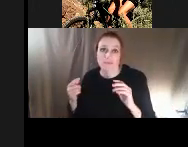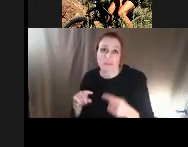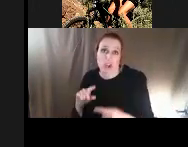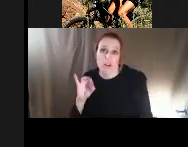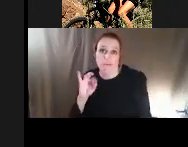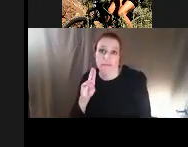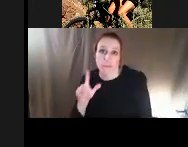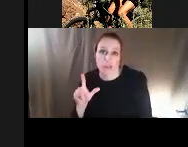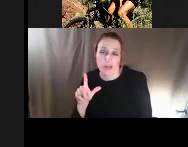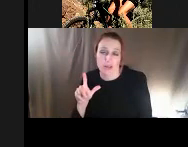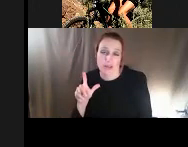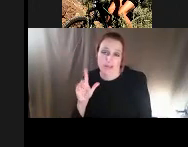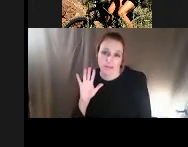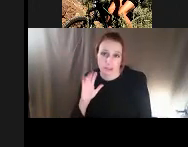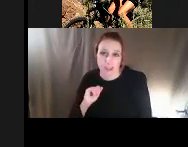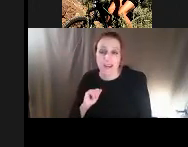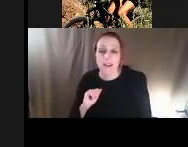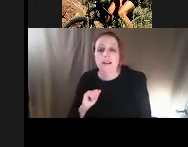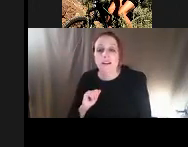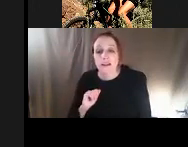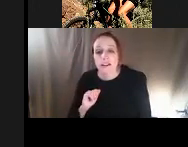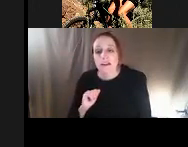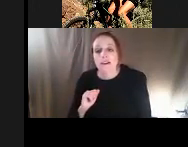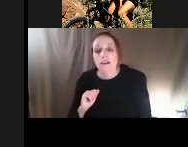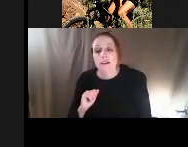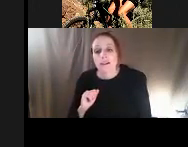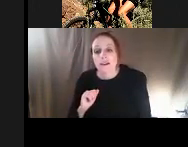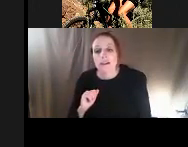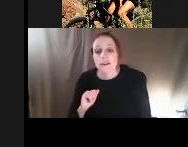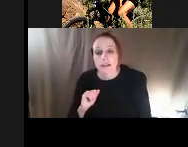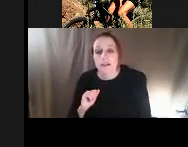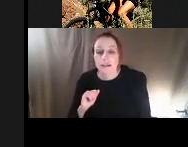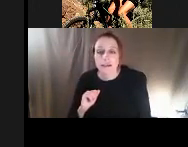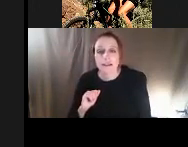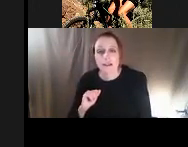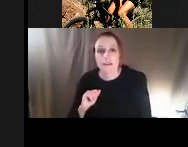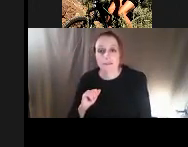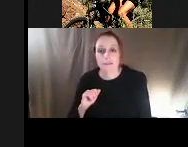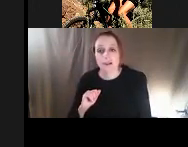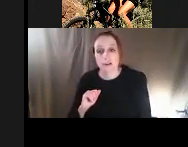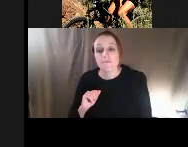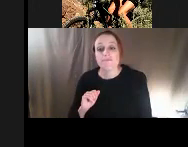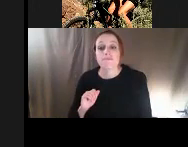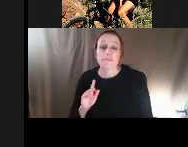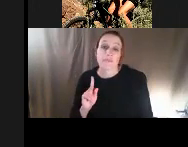And we're probably more familiar with when persons with disabilities experience it, when